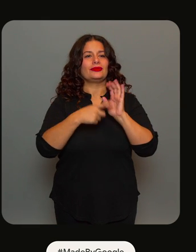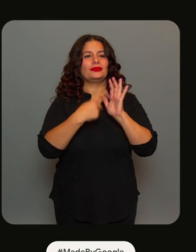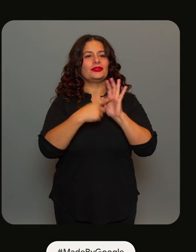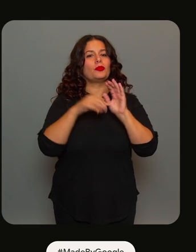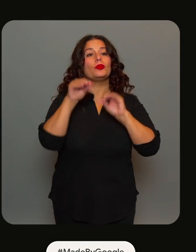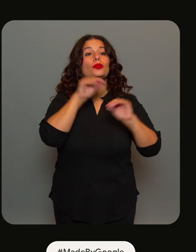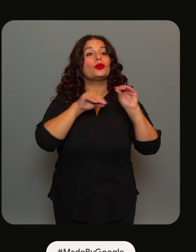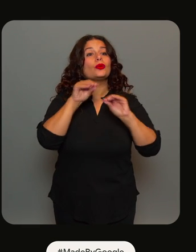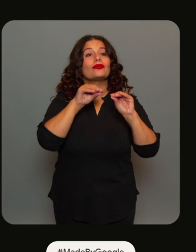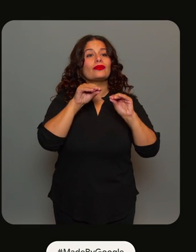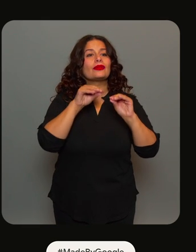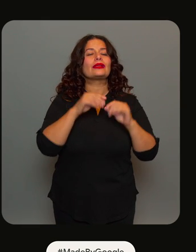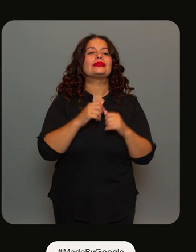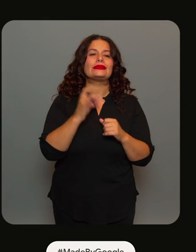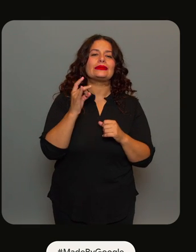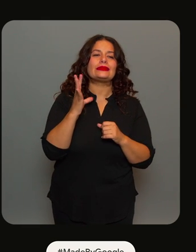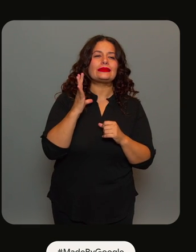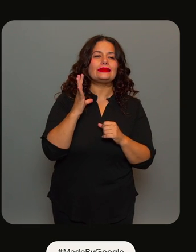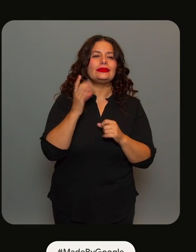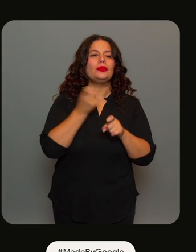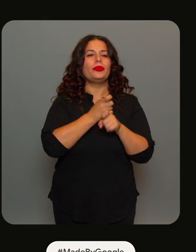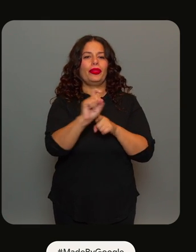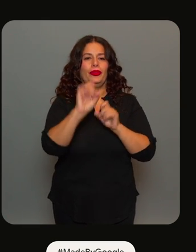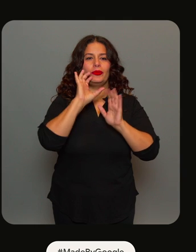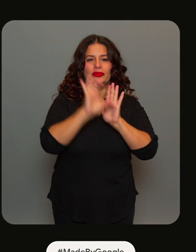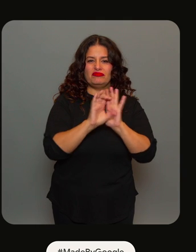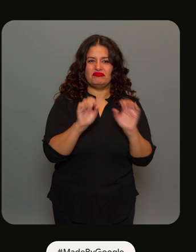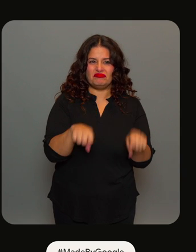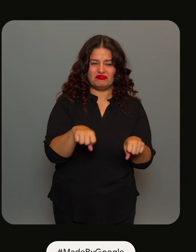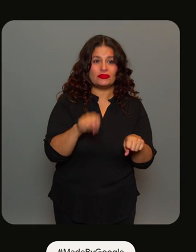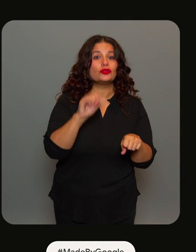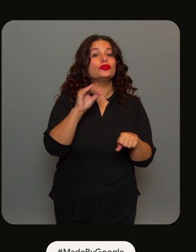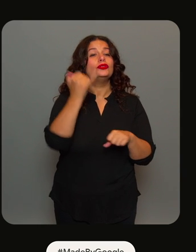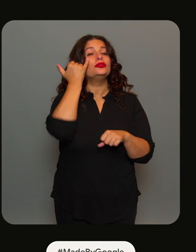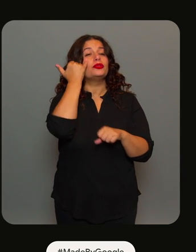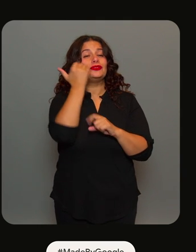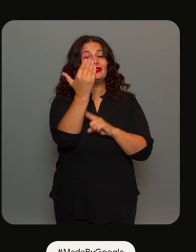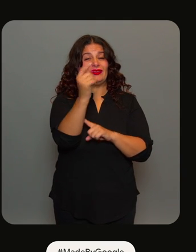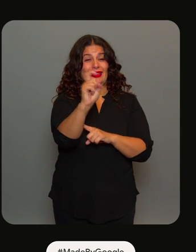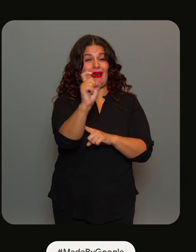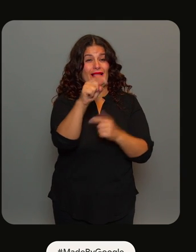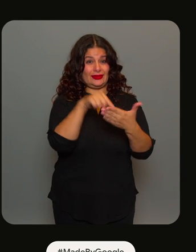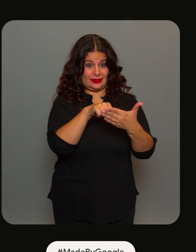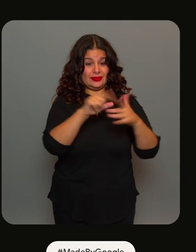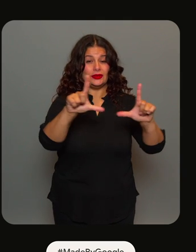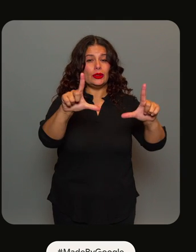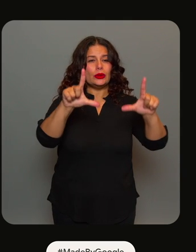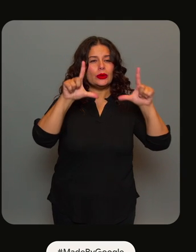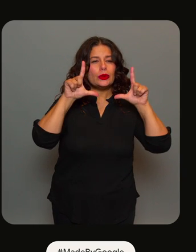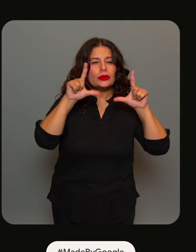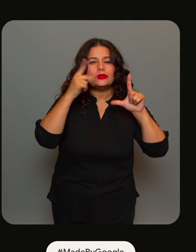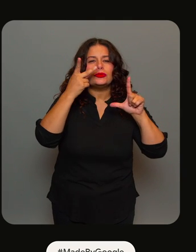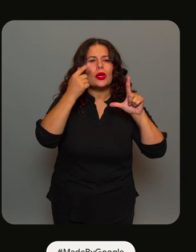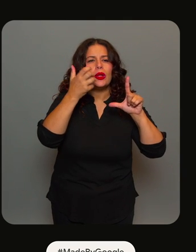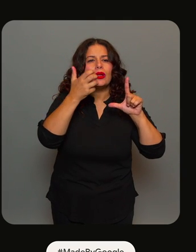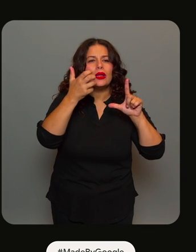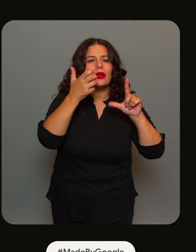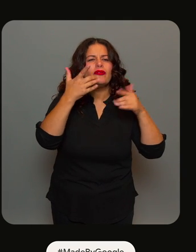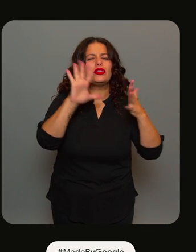At 15x zoom, even small movements translate into jarring changes in the viewfinder, and this can make composition really